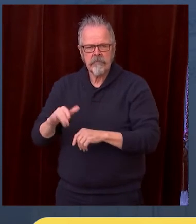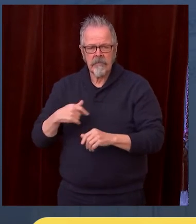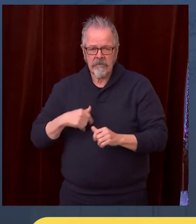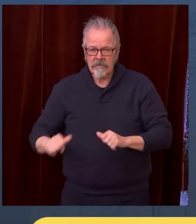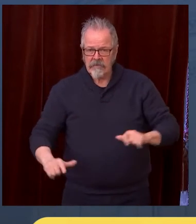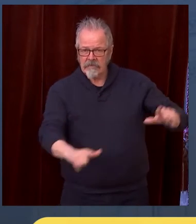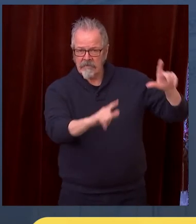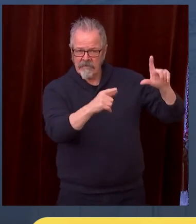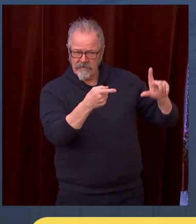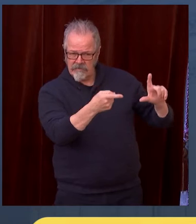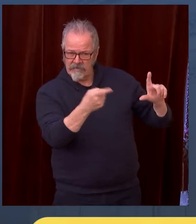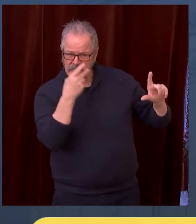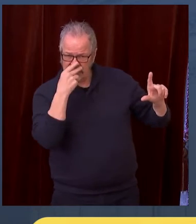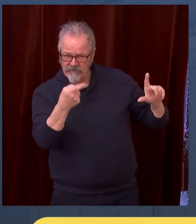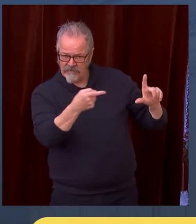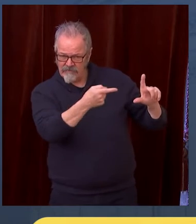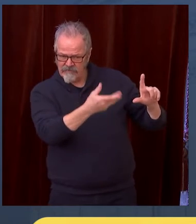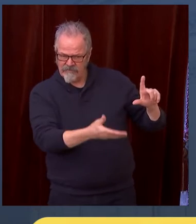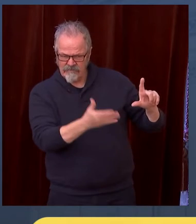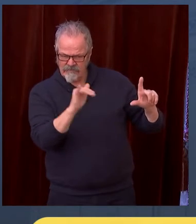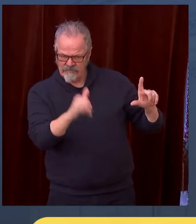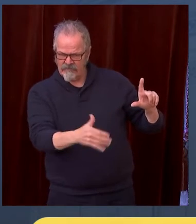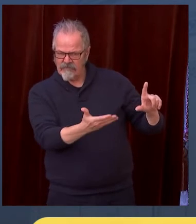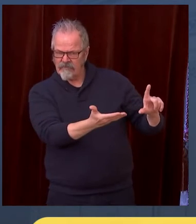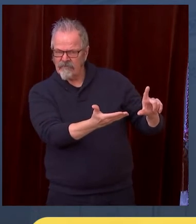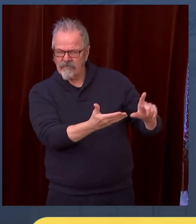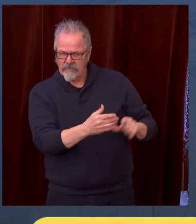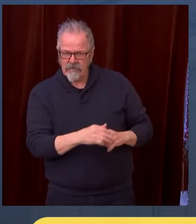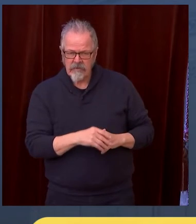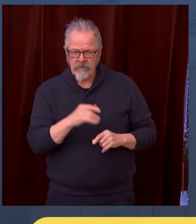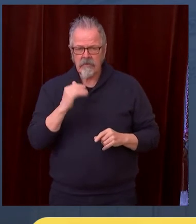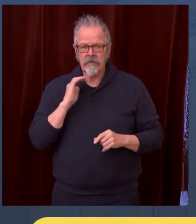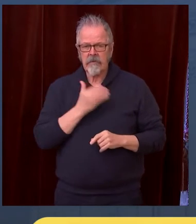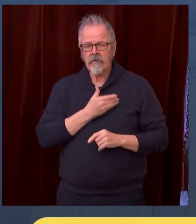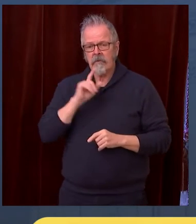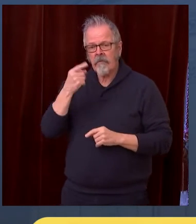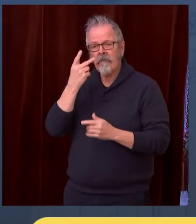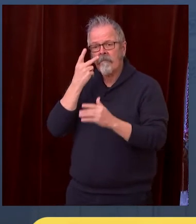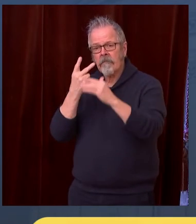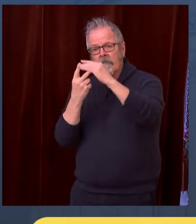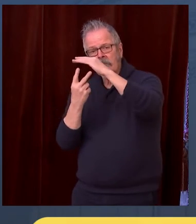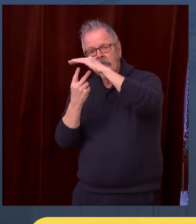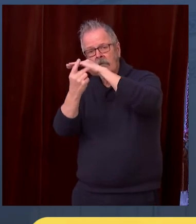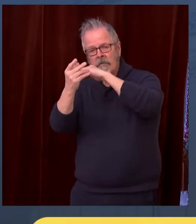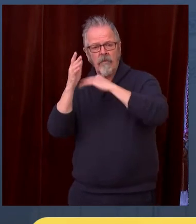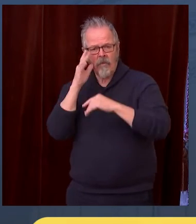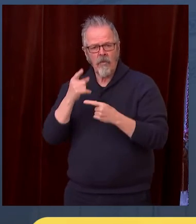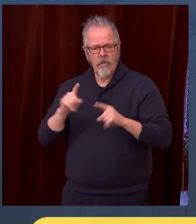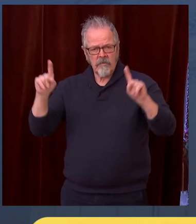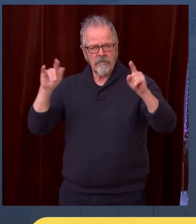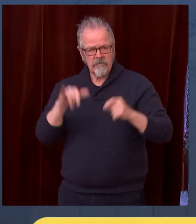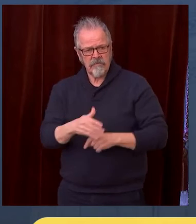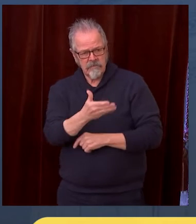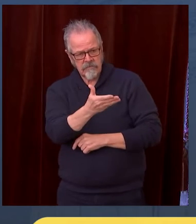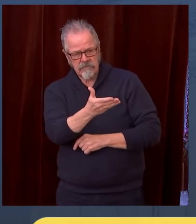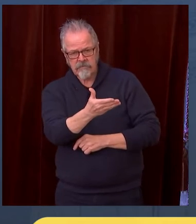is a realistic prediction of our ability to achieve that goal. Let's put the slide up please.